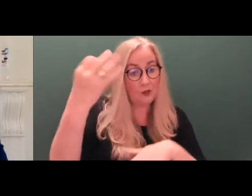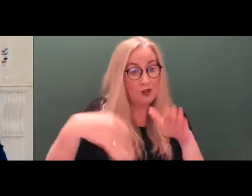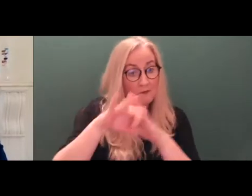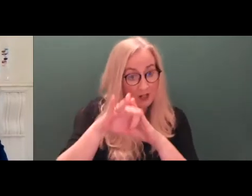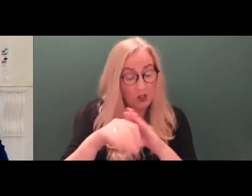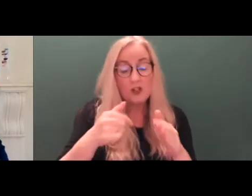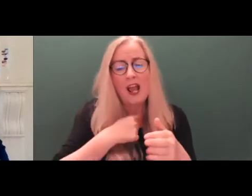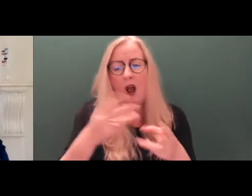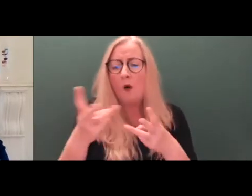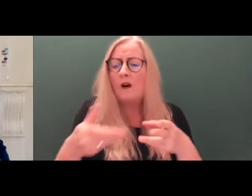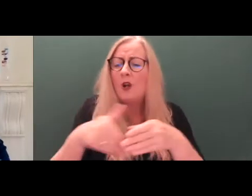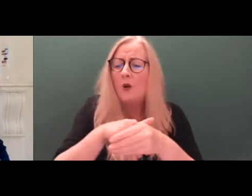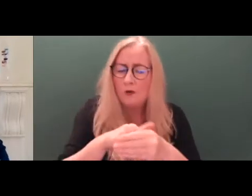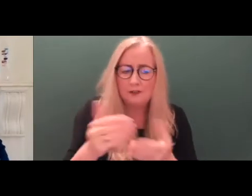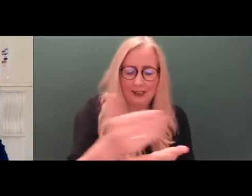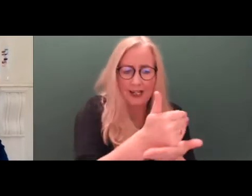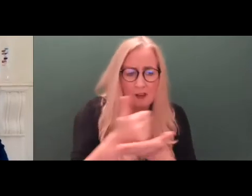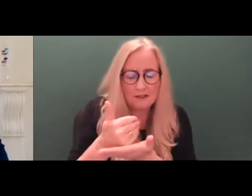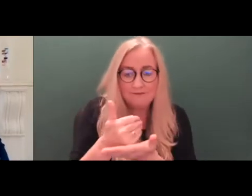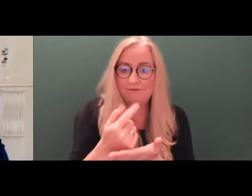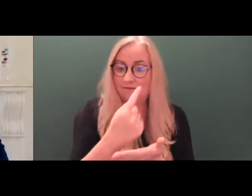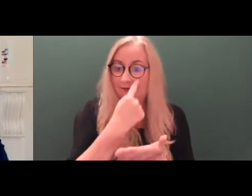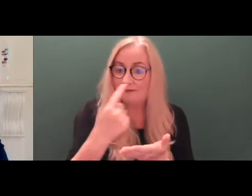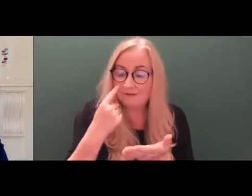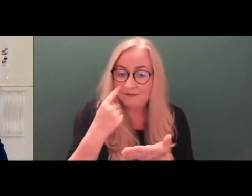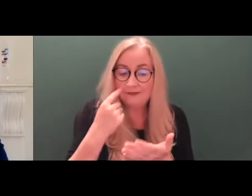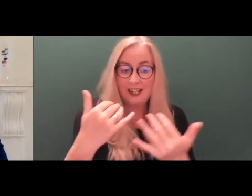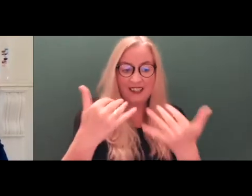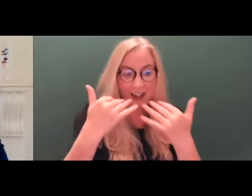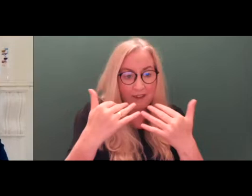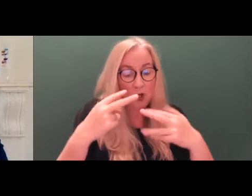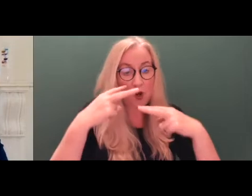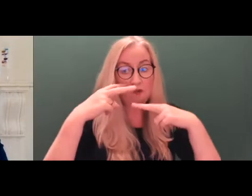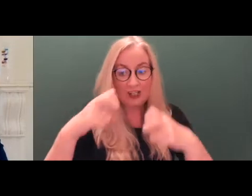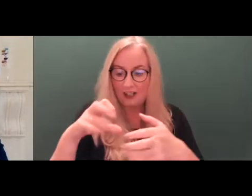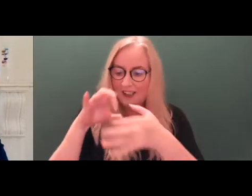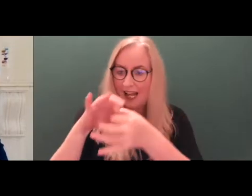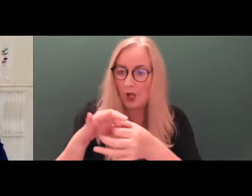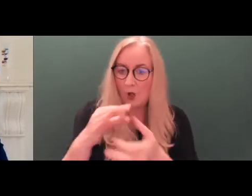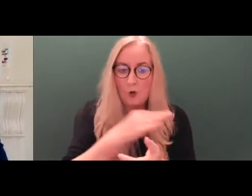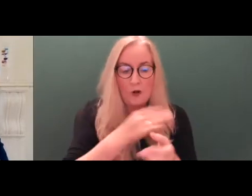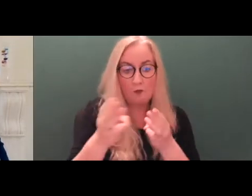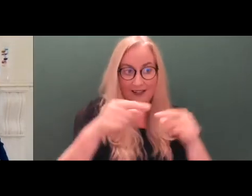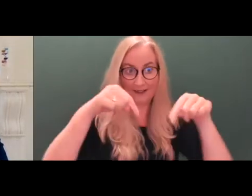gathering and analysis of data, research on good practice at home and abroad, and the